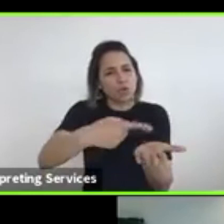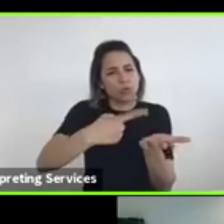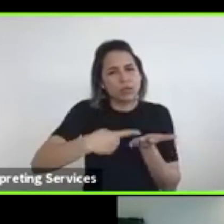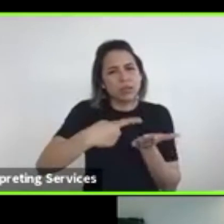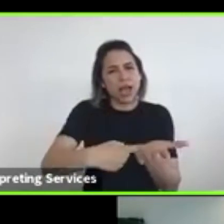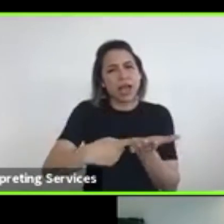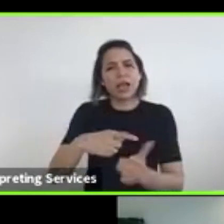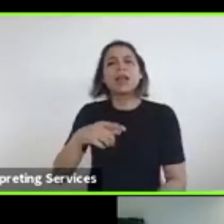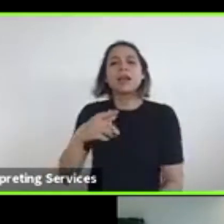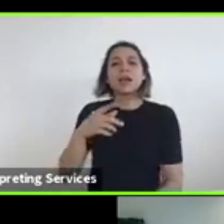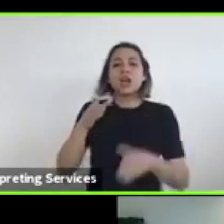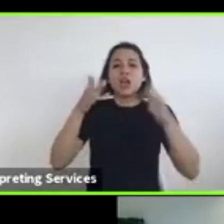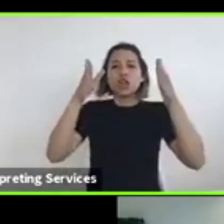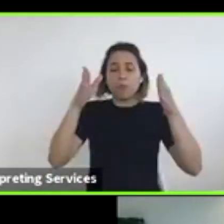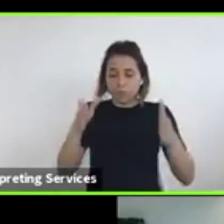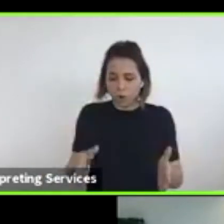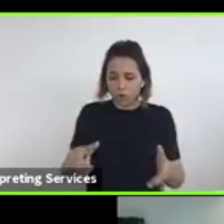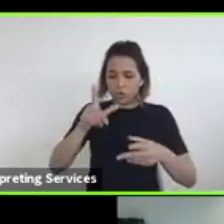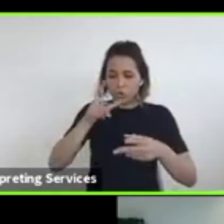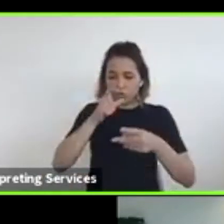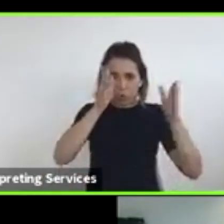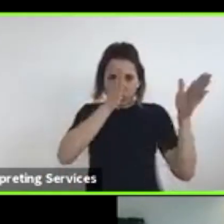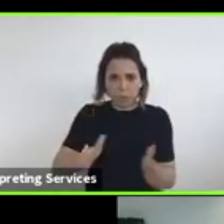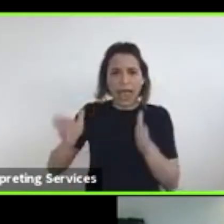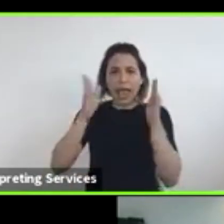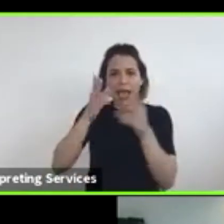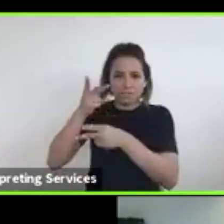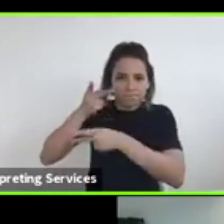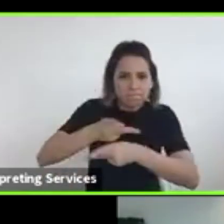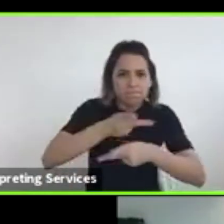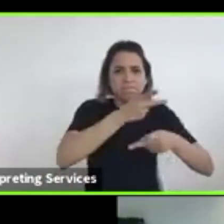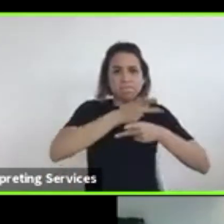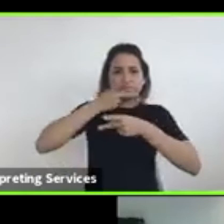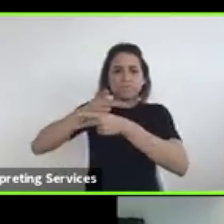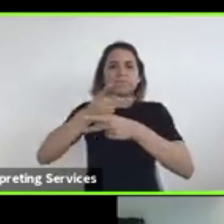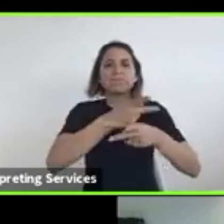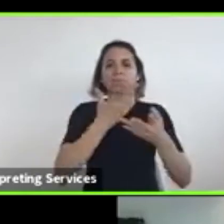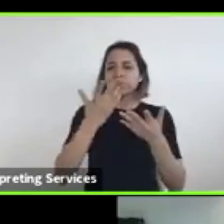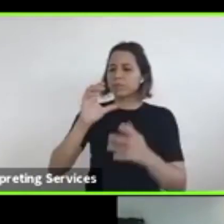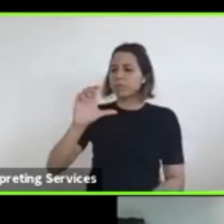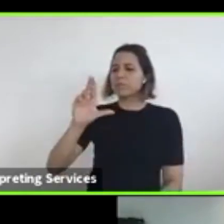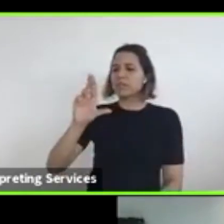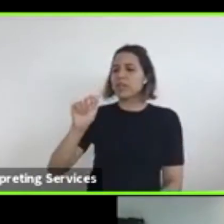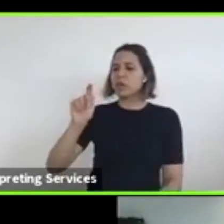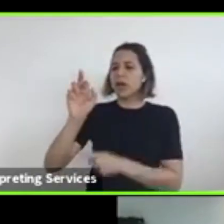AUTONOMY, AND IT -- AND, LIKE, IT CREATES A GATE-KEEPING RELATIONSHIP, RIGHT?